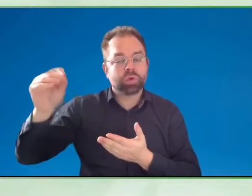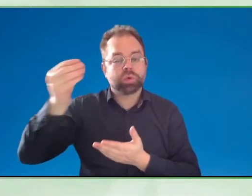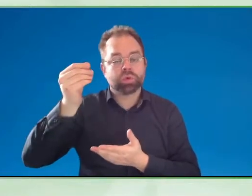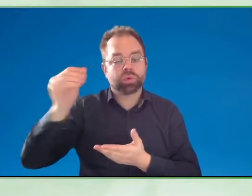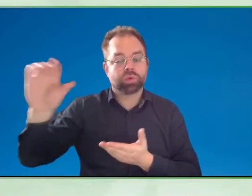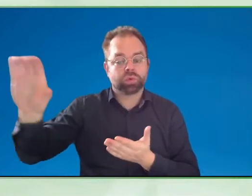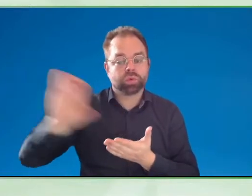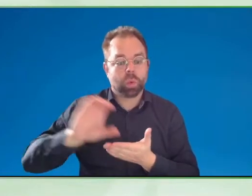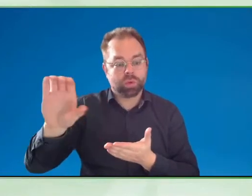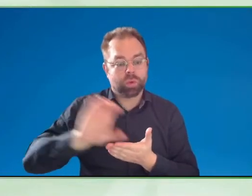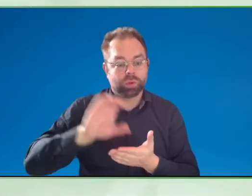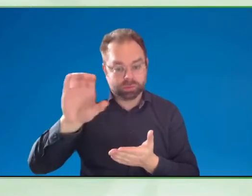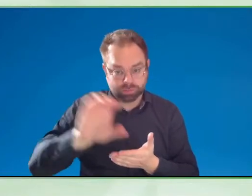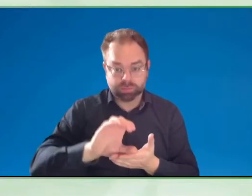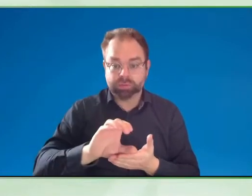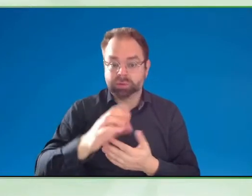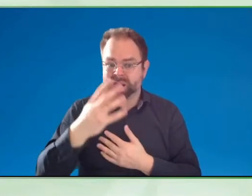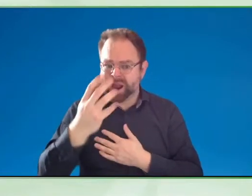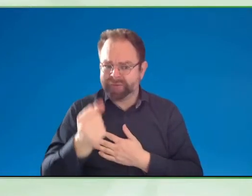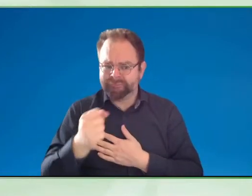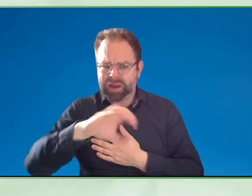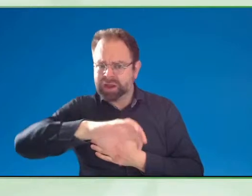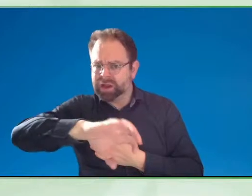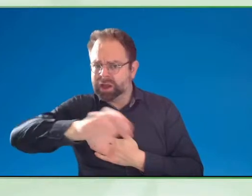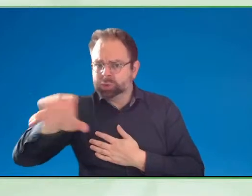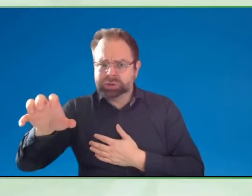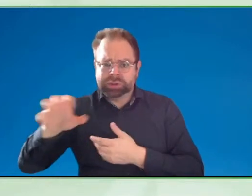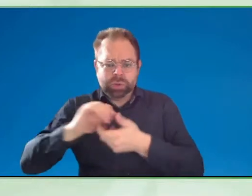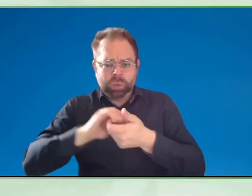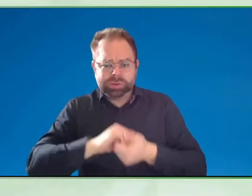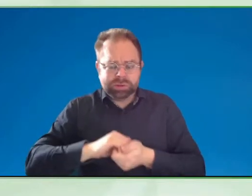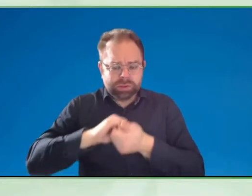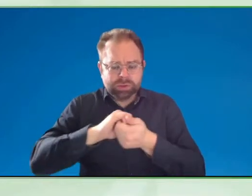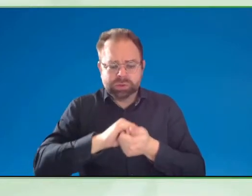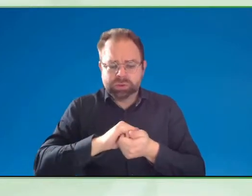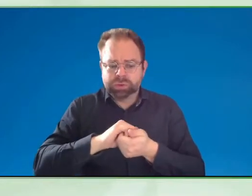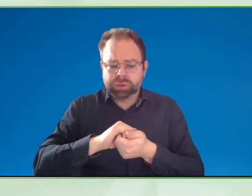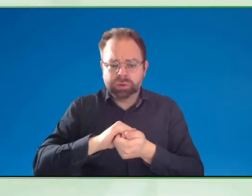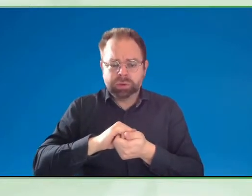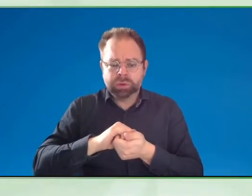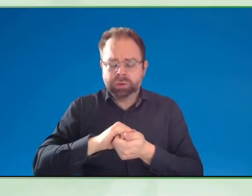Thes are new programs they have done before?